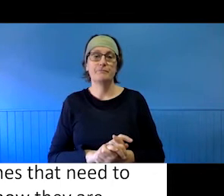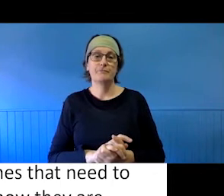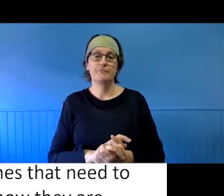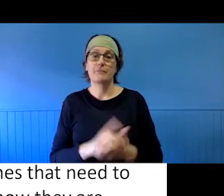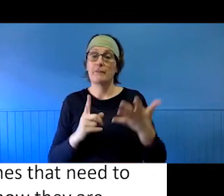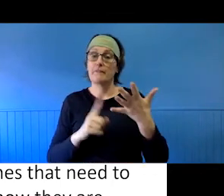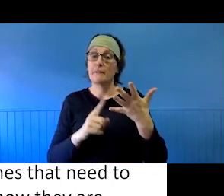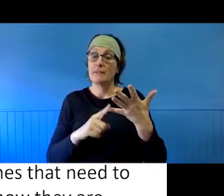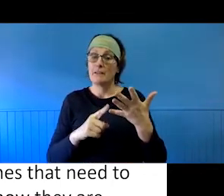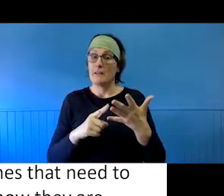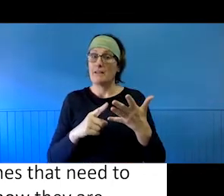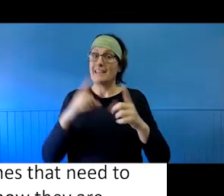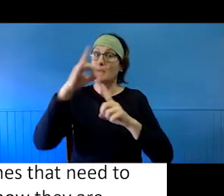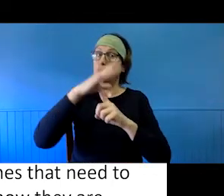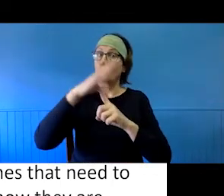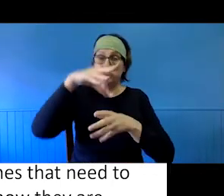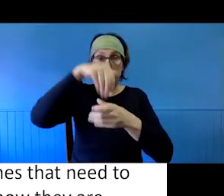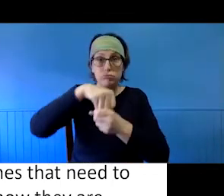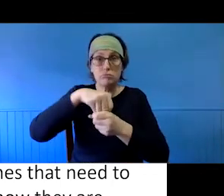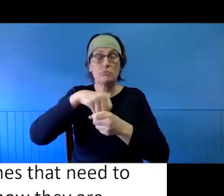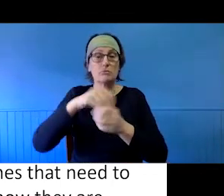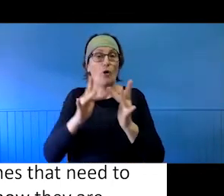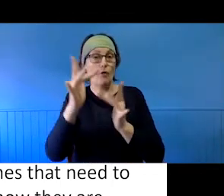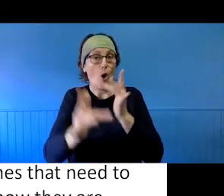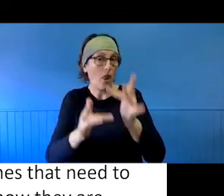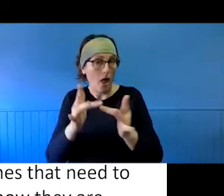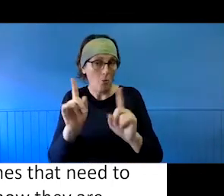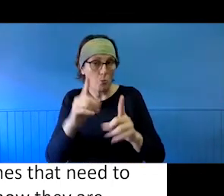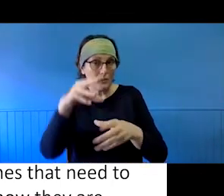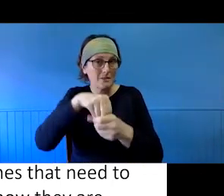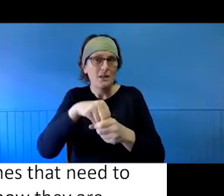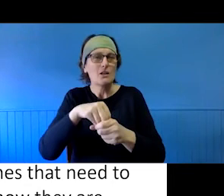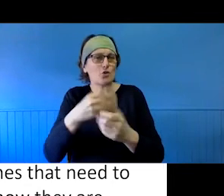main components for the online area - how are you going to organise your online area?